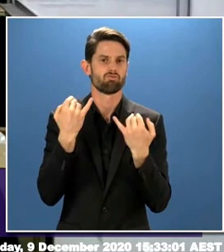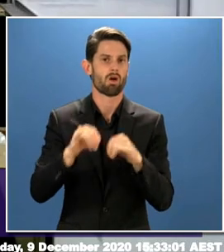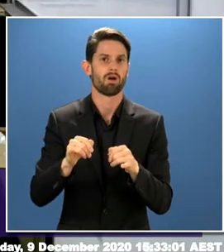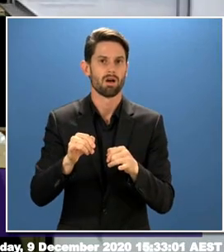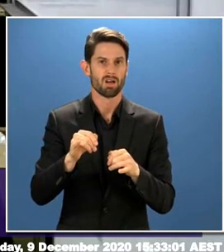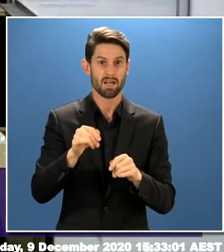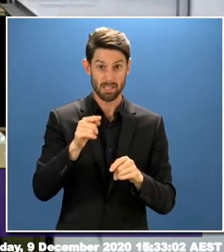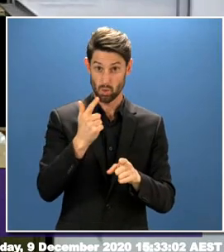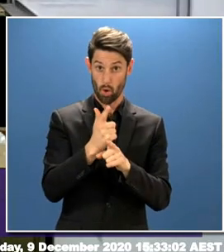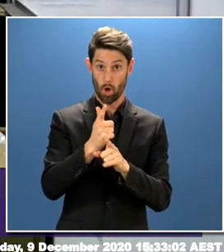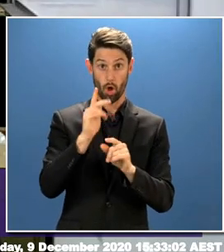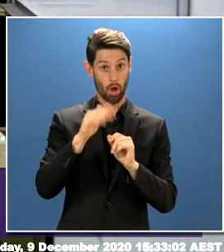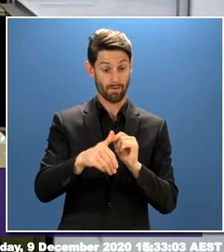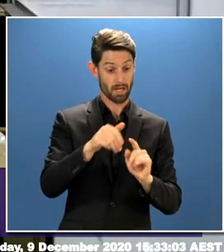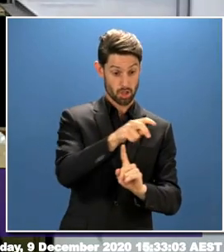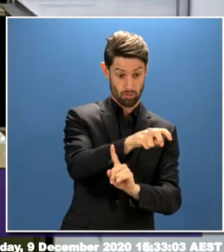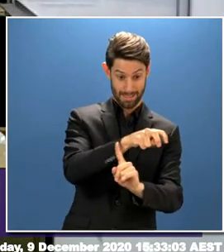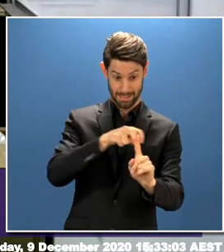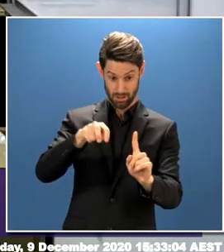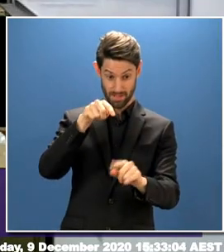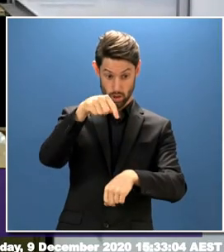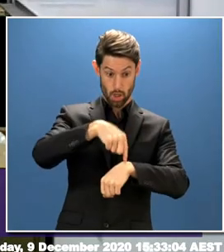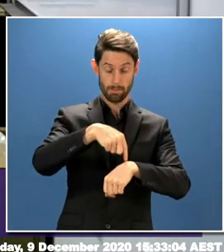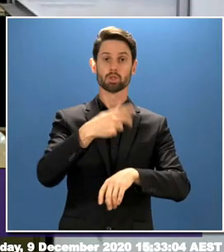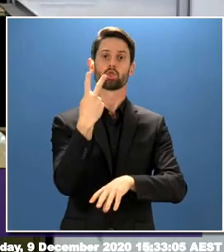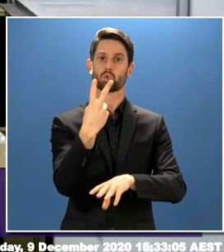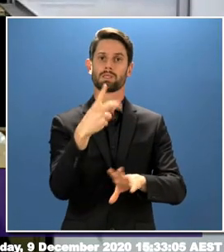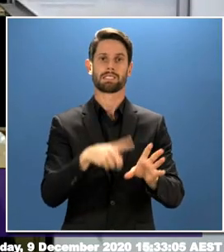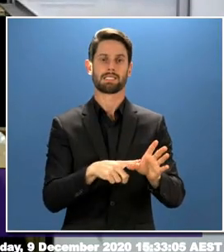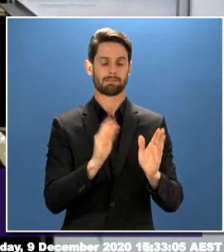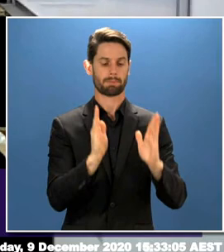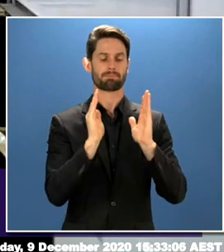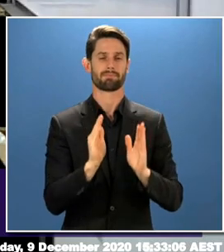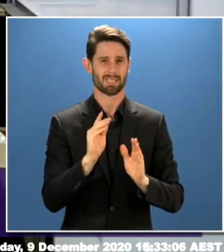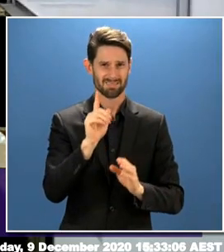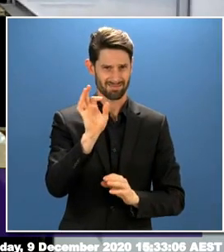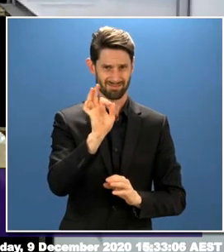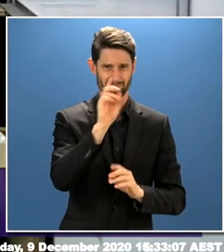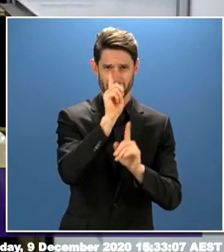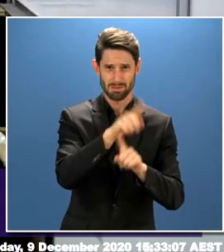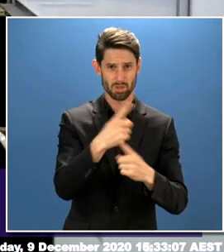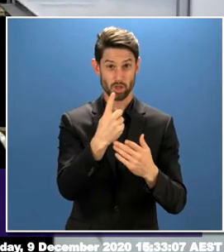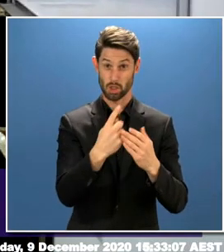Like, what young person transitions, like fully? You know, there may be a few but not everyone and putting that expectation on